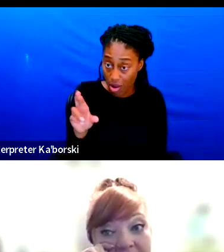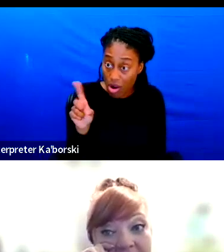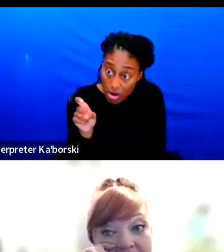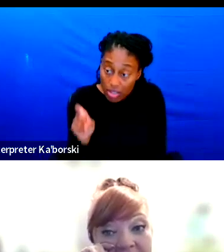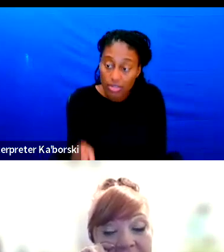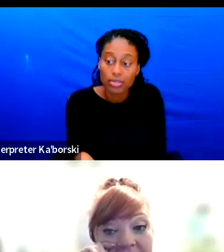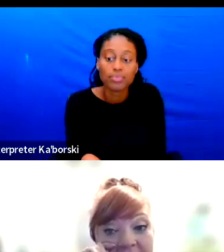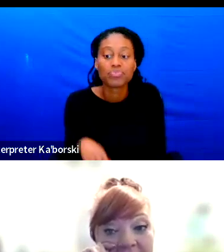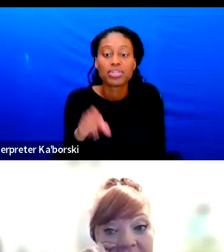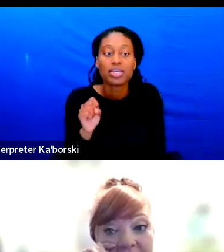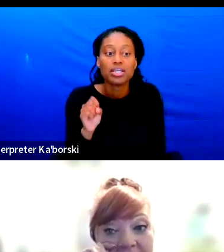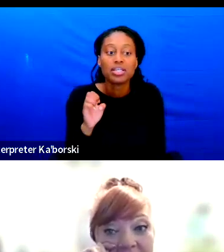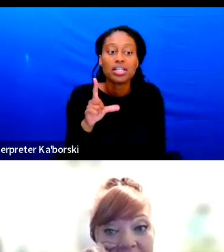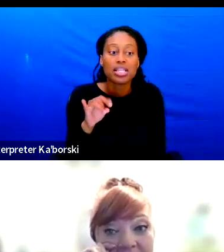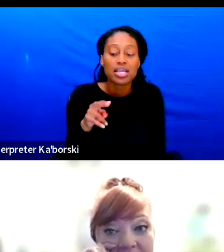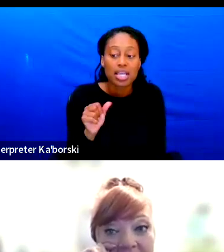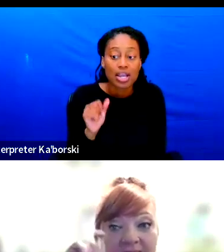Kyle Kleist: Celine? I see you have your hand raised again.